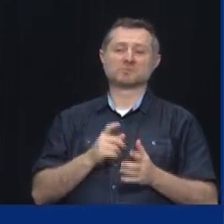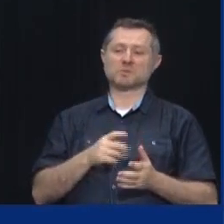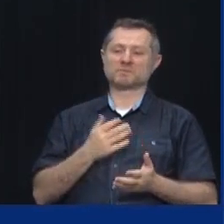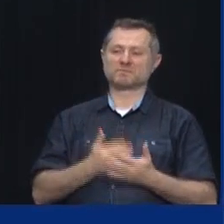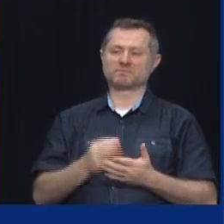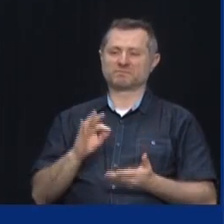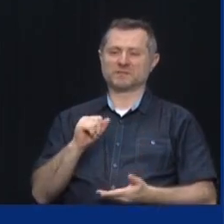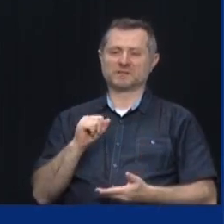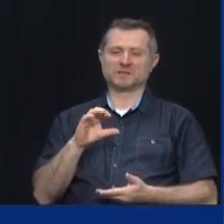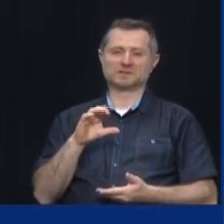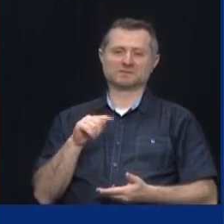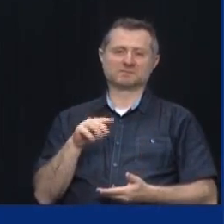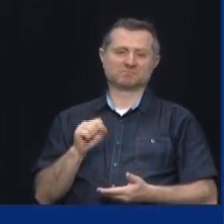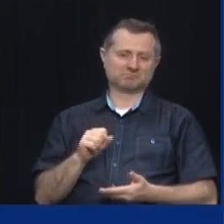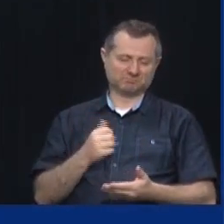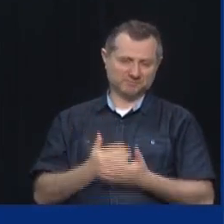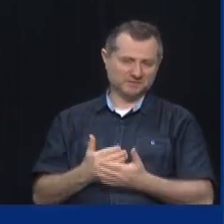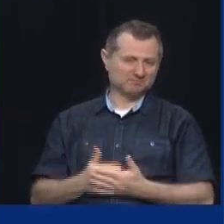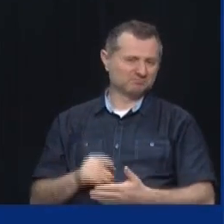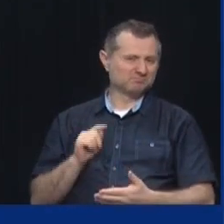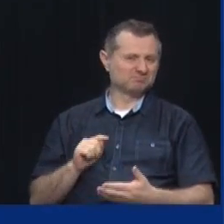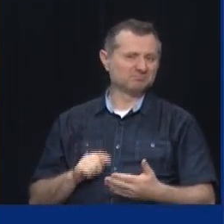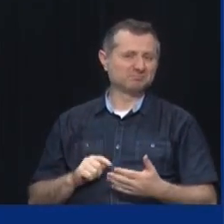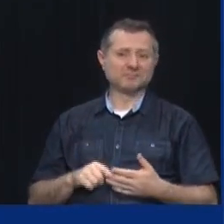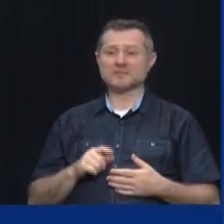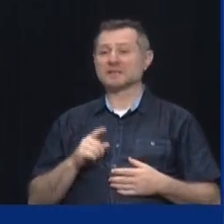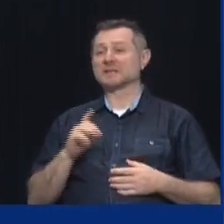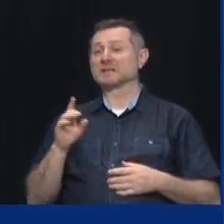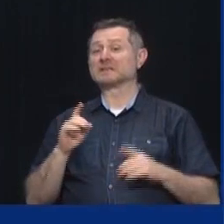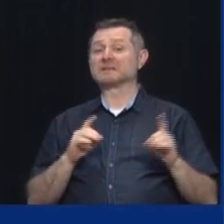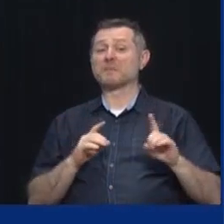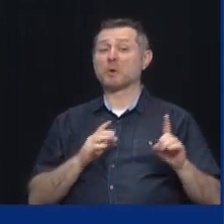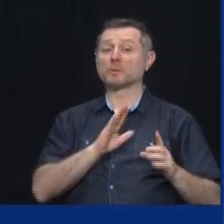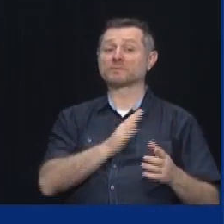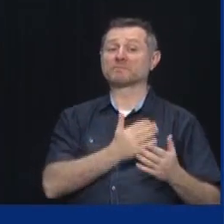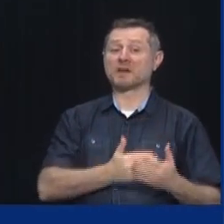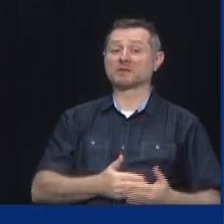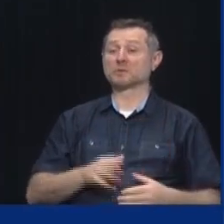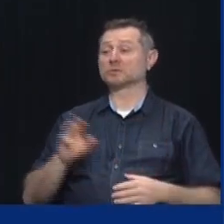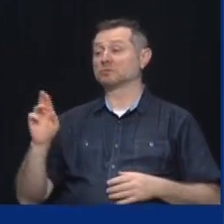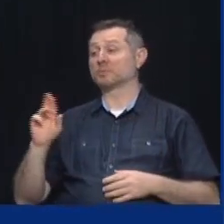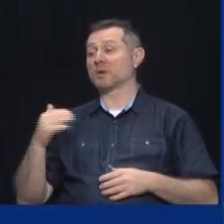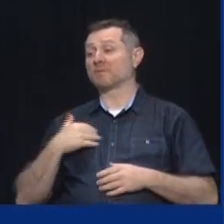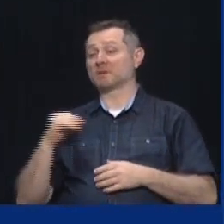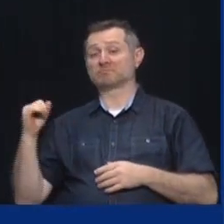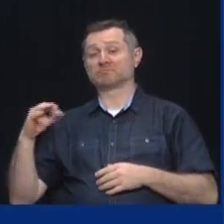THAT'S NICE, I LIKE TO HEAR YOUR OPINION. YOU KNOW WHAT I LIKE MORE? FACTS. I LIKE FACTS.